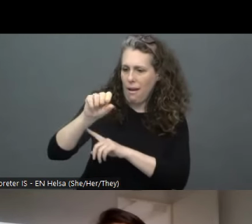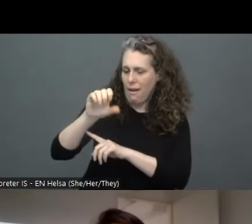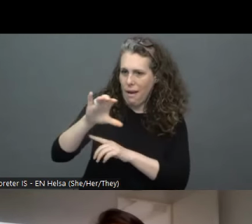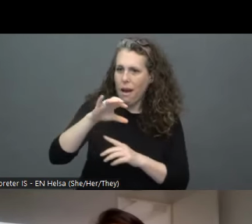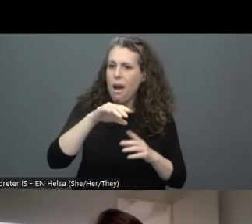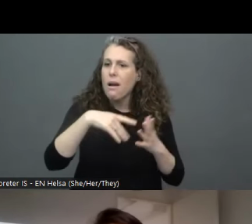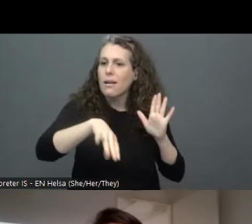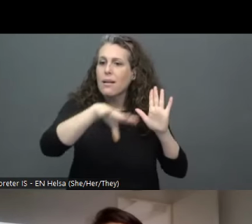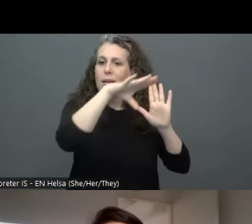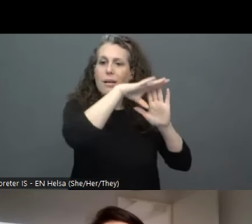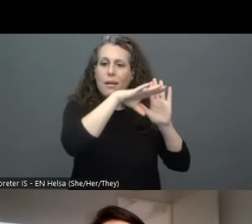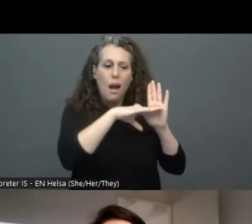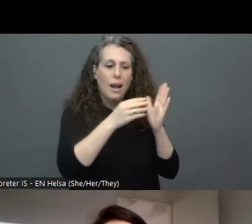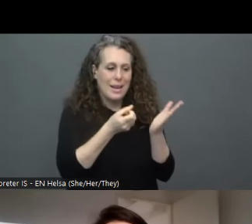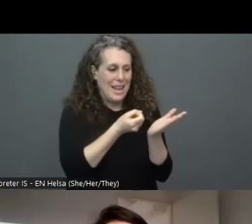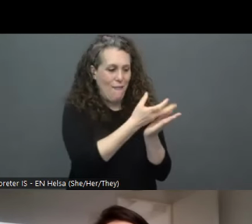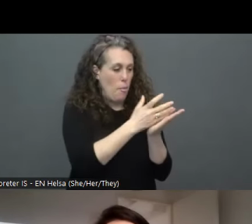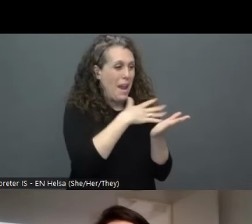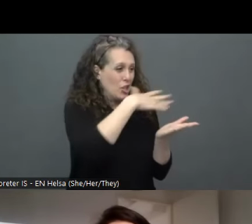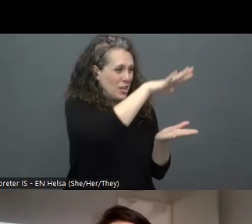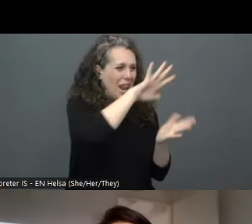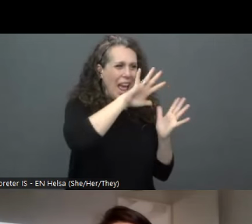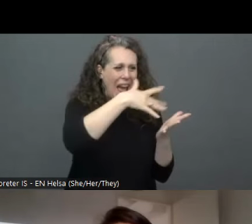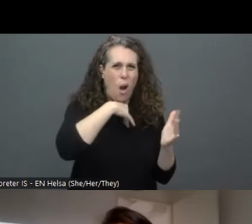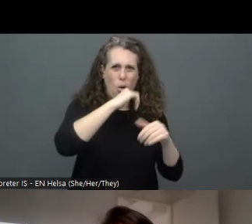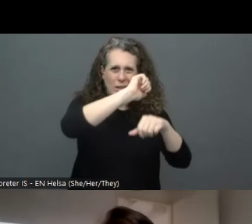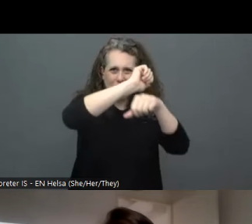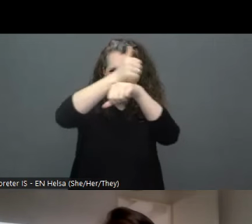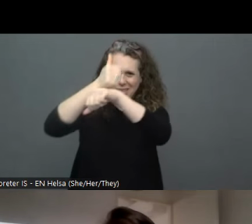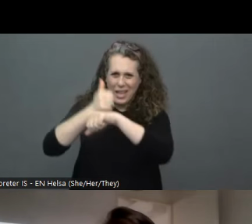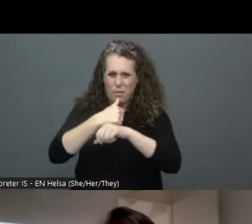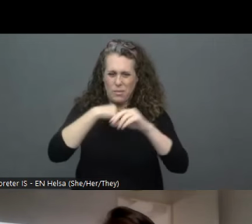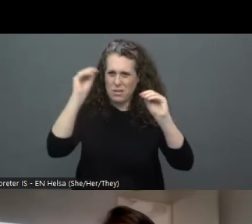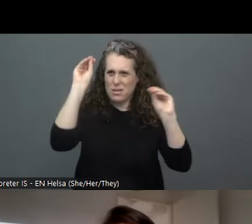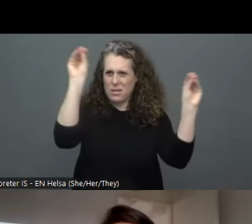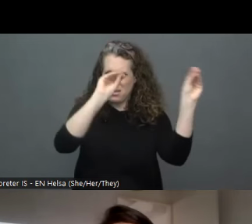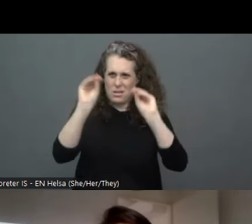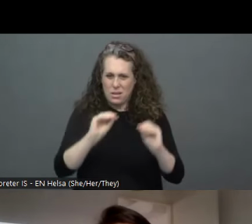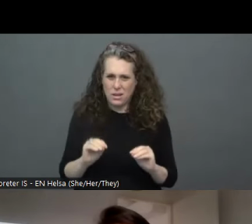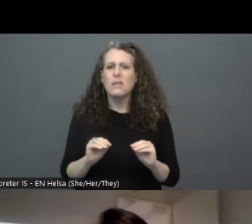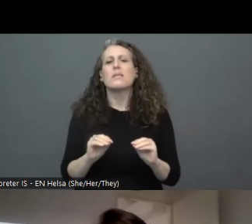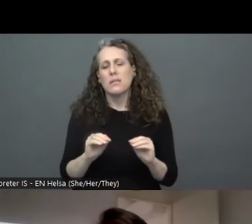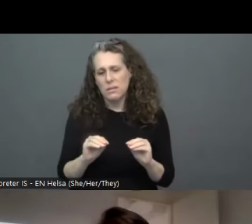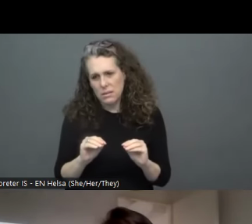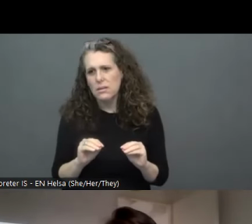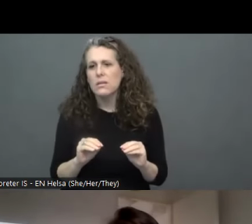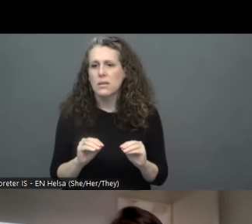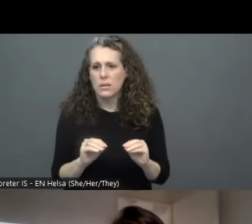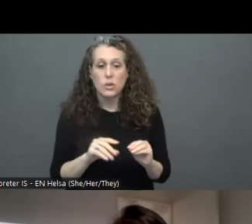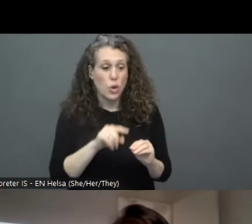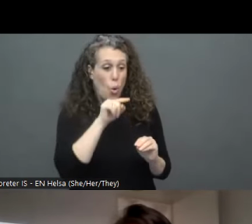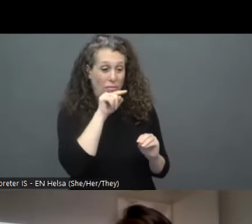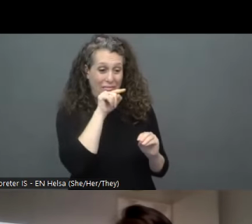a very important framework. We felt like there was a need to provide using this framework more